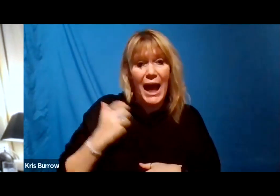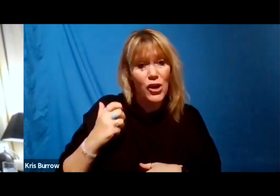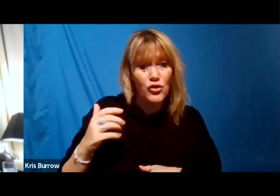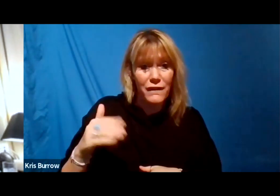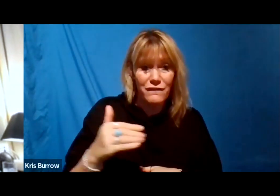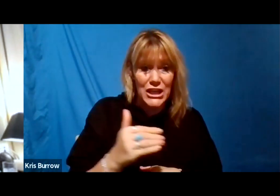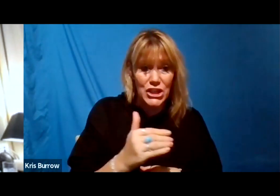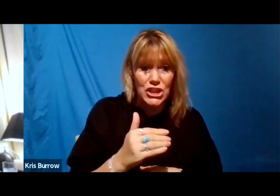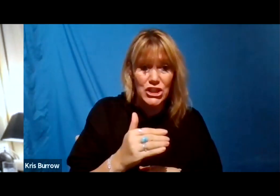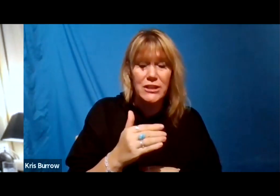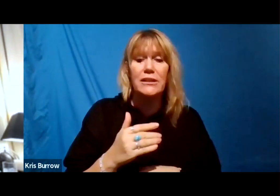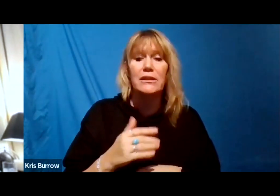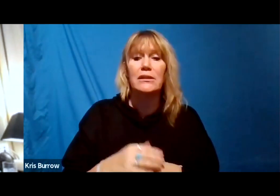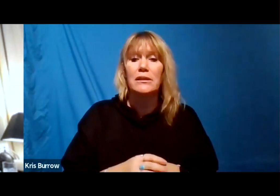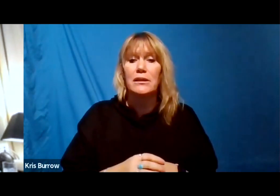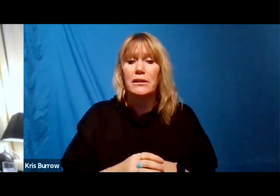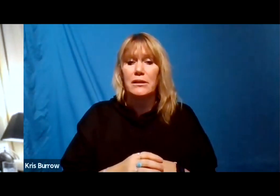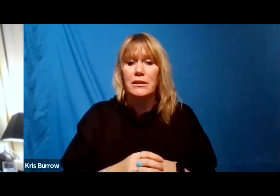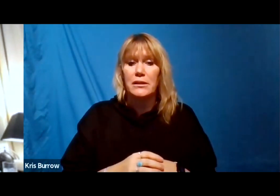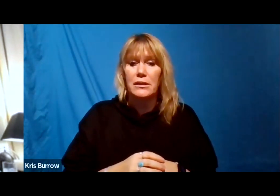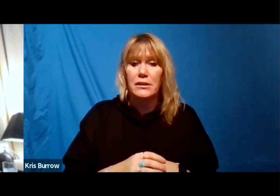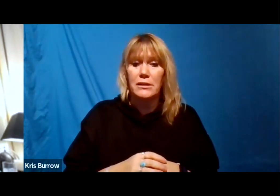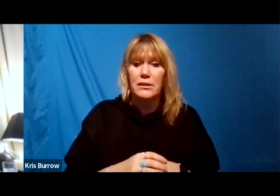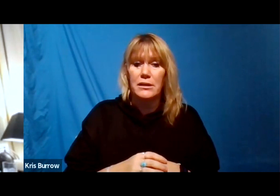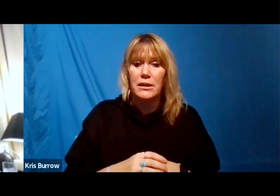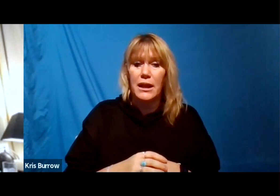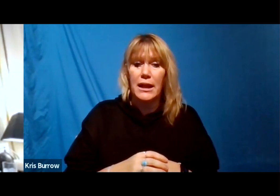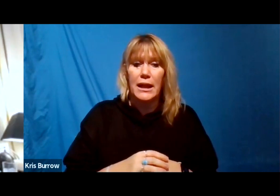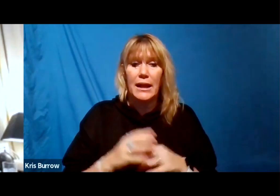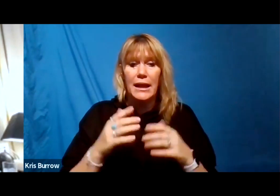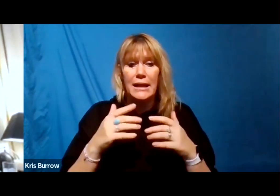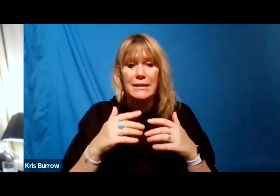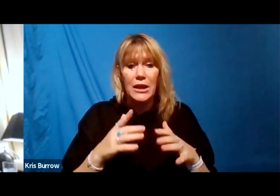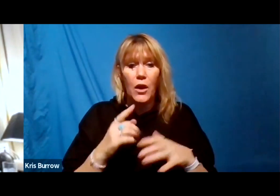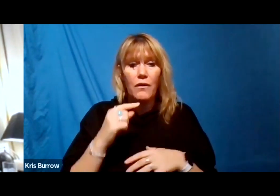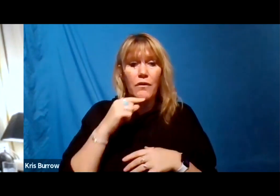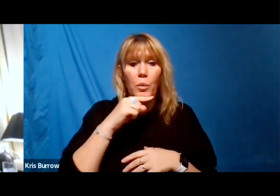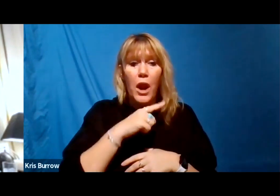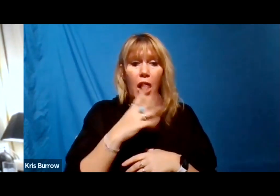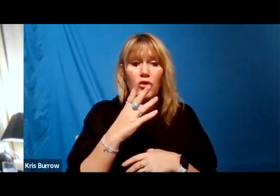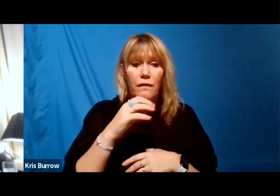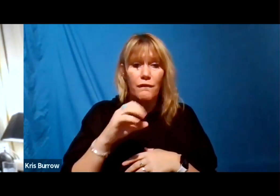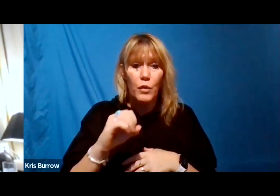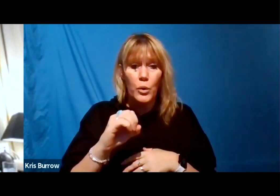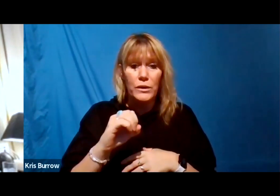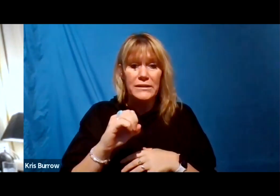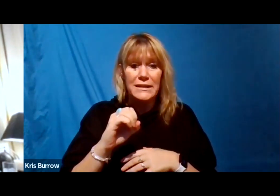Of our livestream Together! Unlocked, which went out three times a week during the lockdowns, and then did another